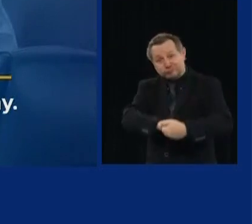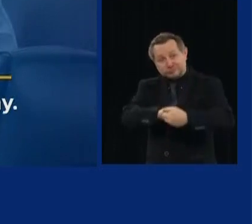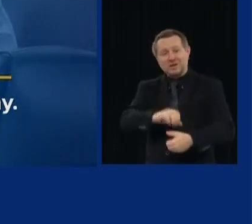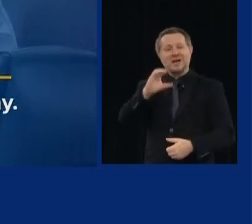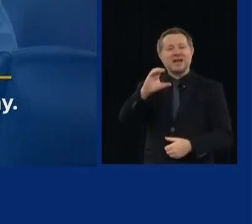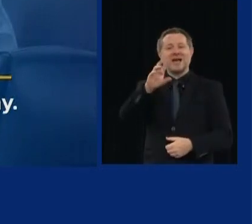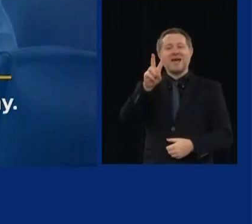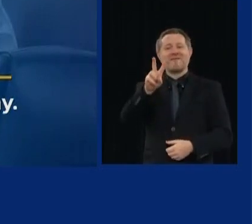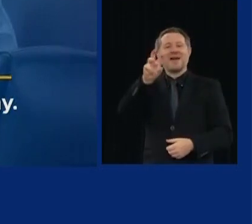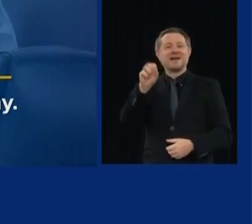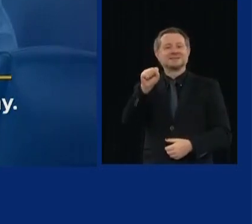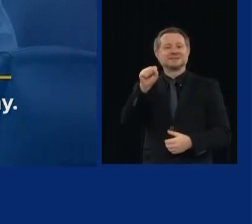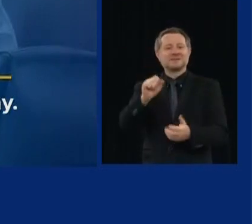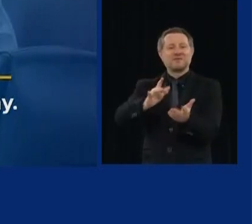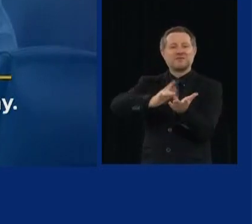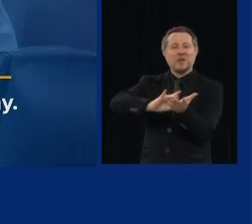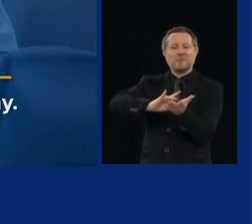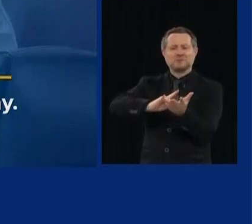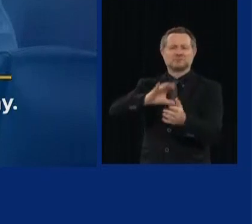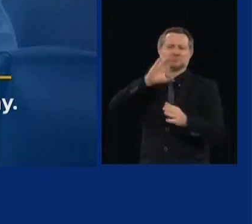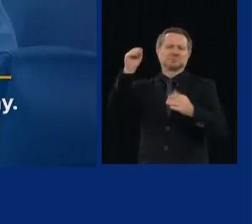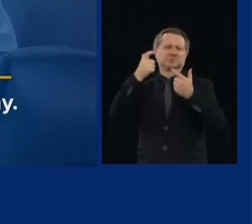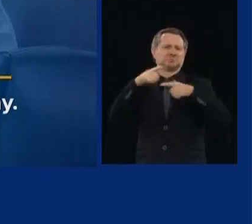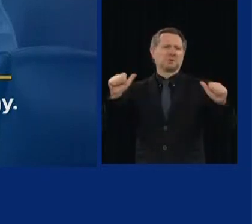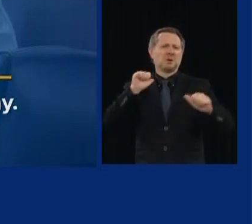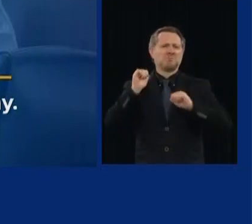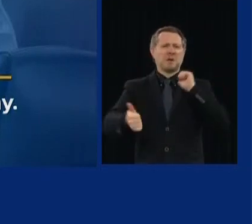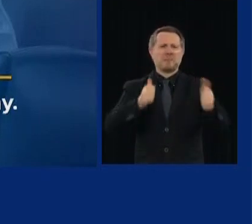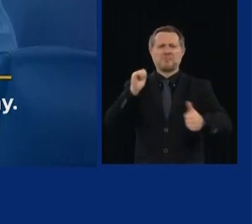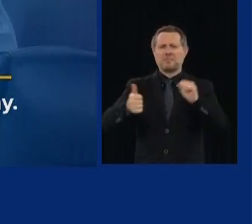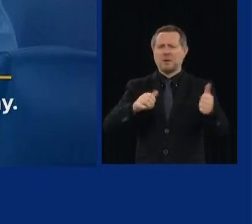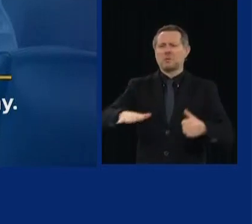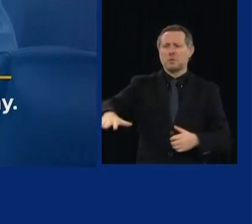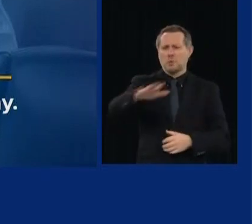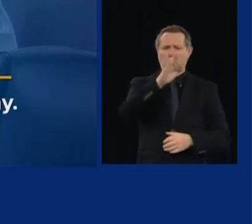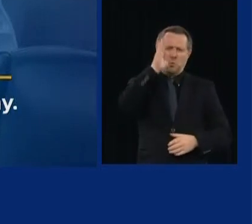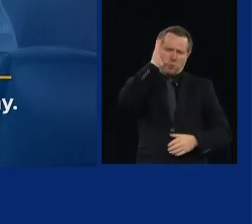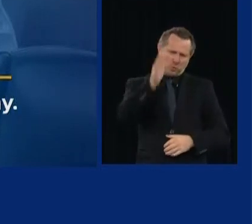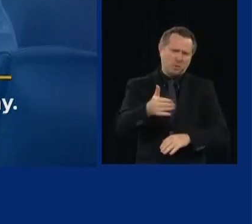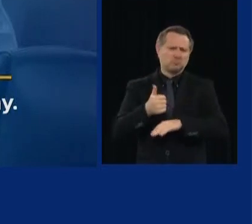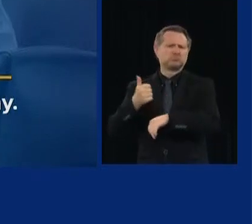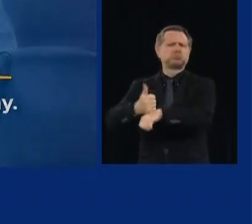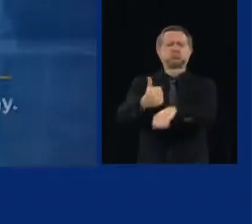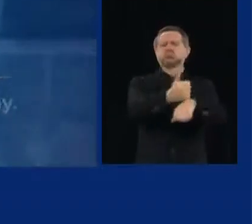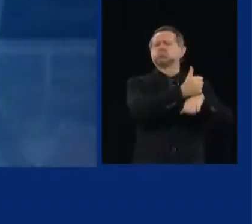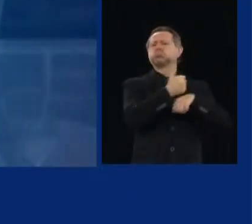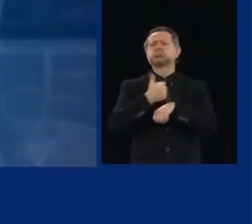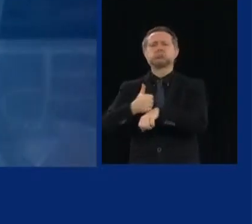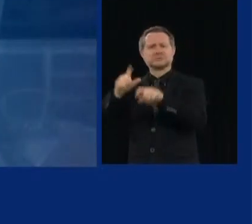STATE. AND WE HAVE A NEW AGREEMENT WITH